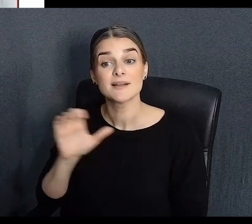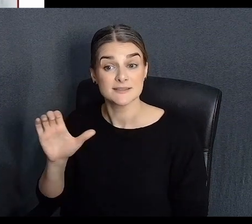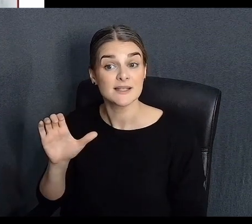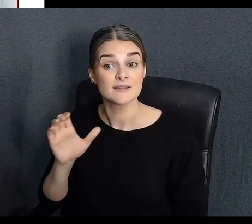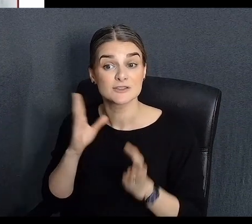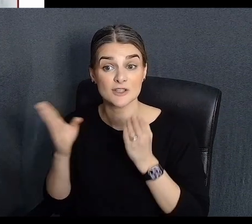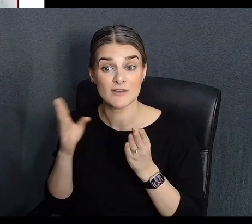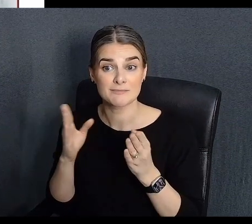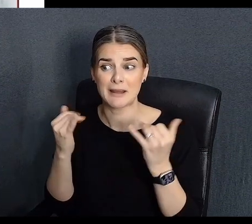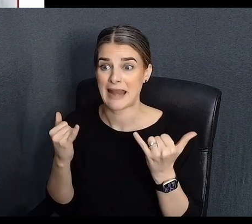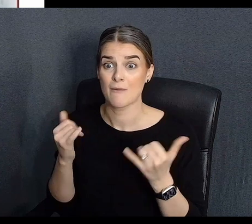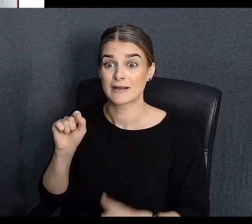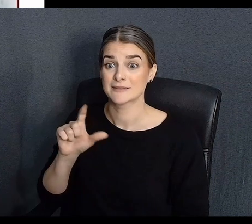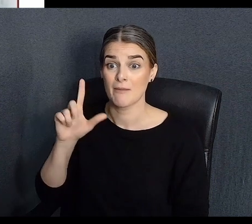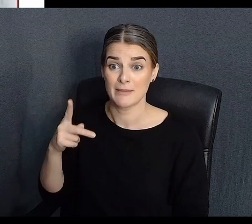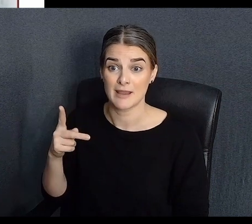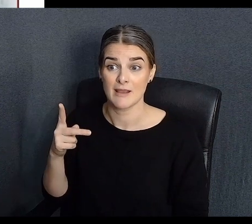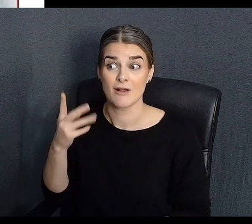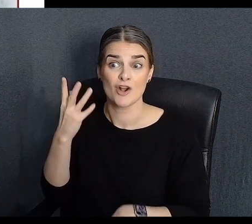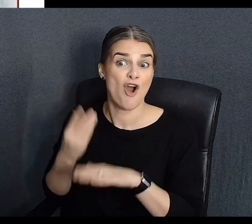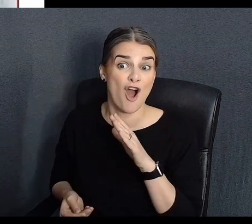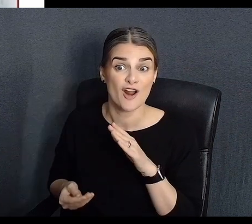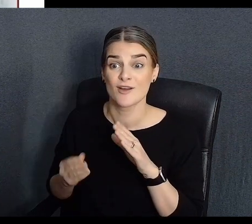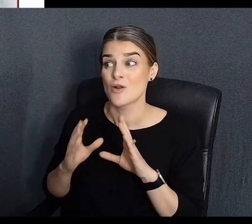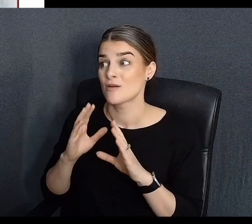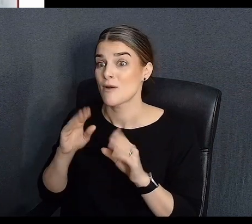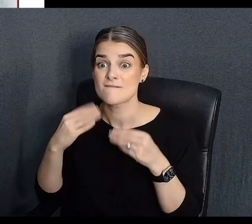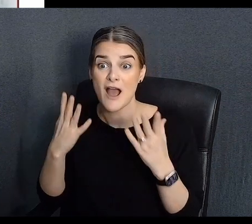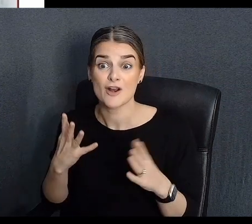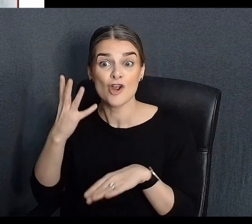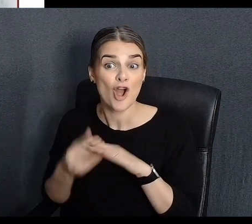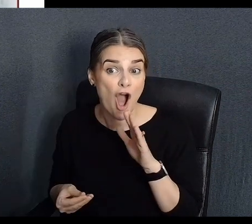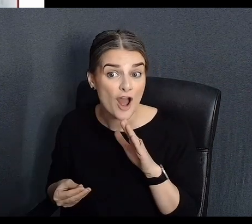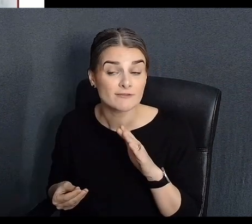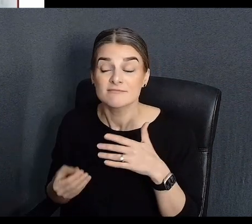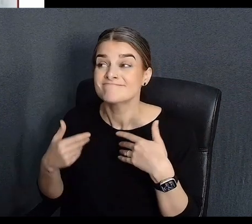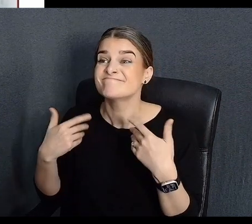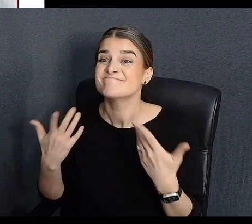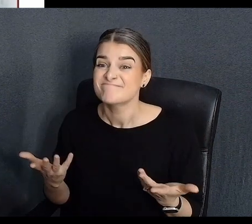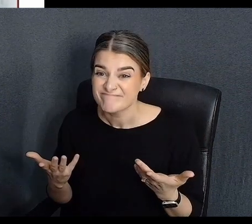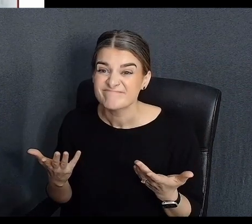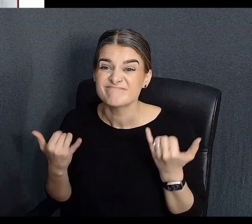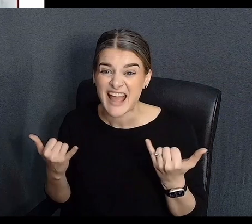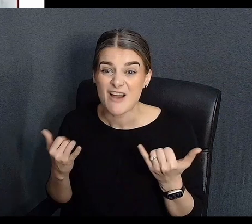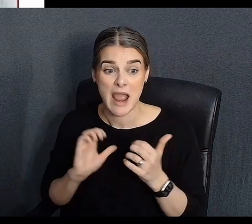they no longer have that provider. And then it becomes a question of, well, how are we going to get a device? What if they need to do an appeal?